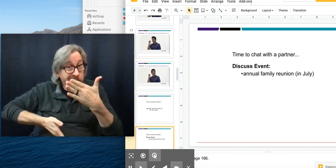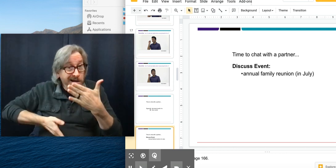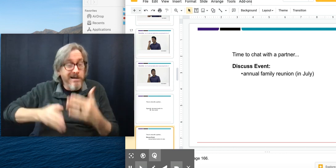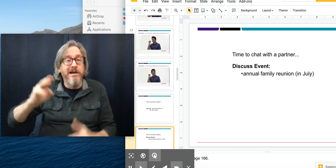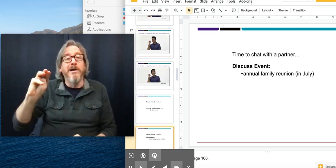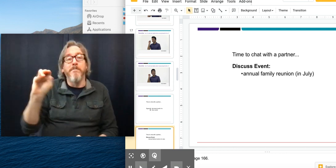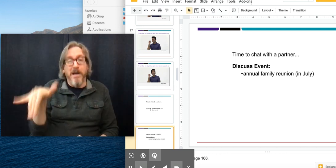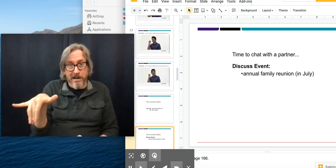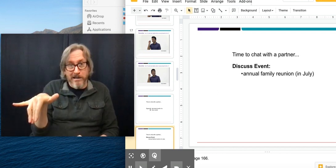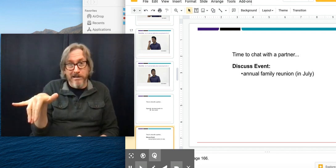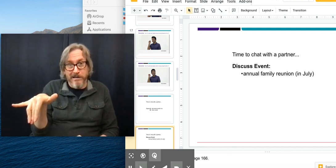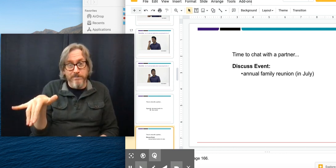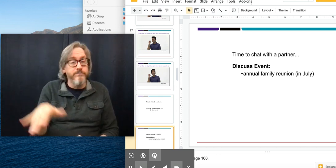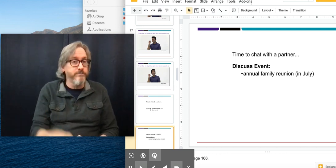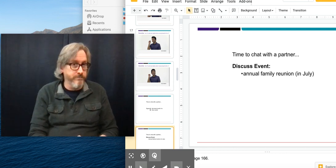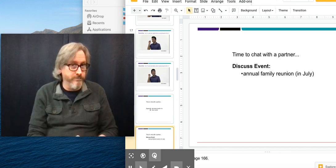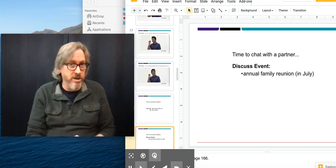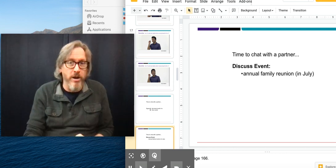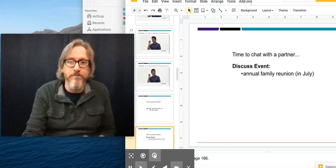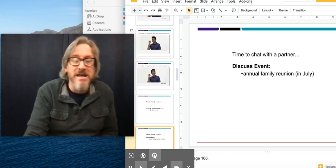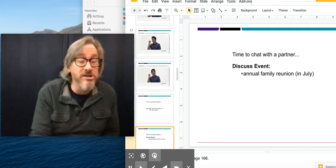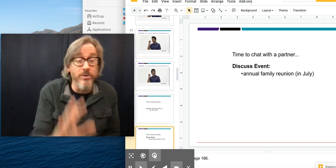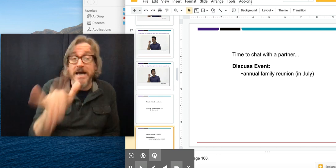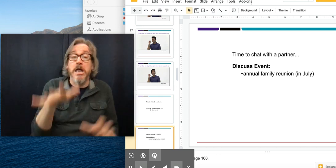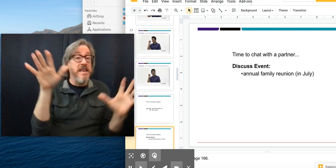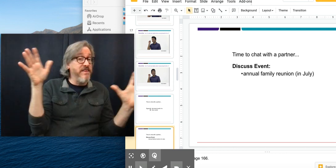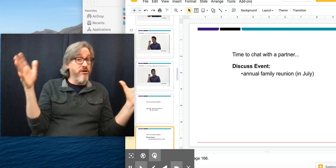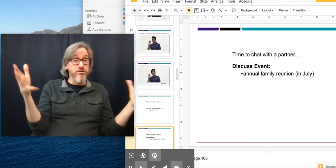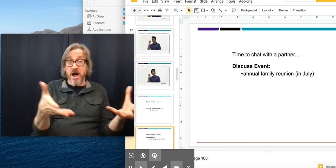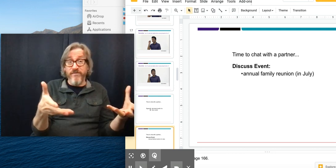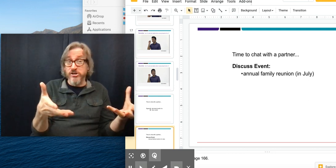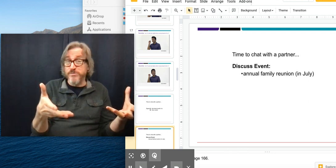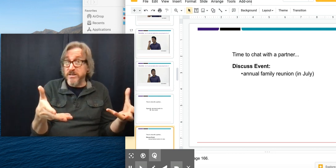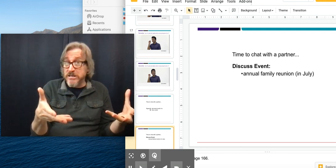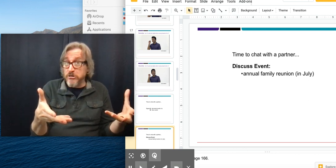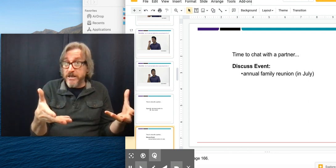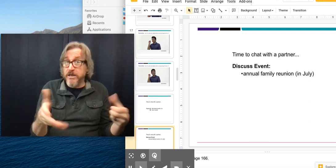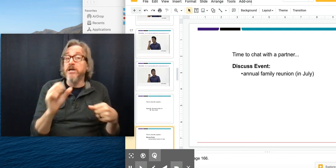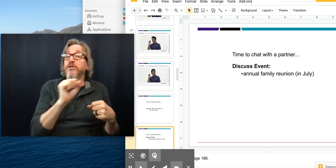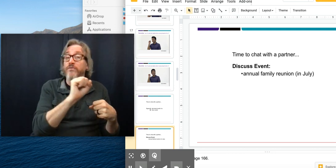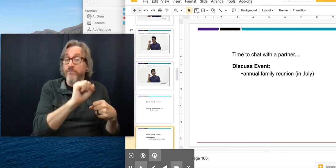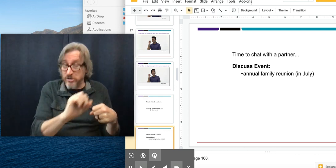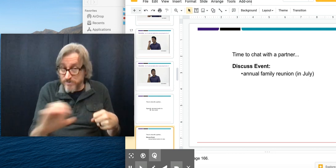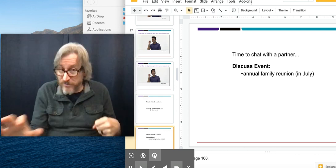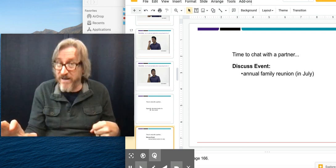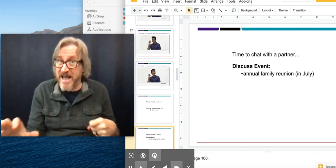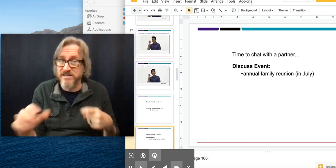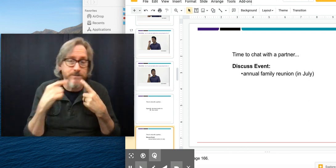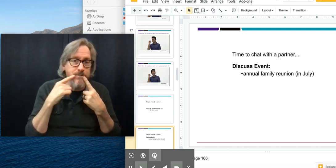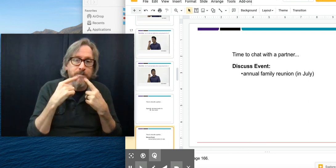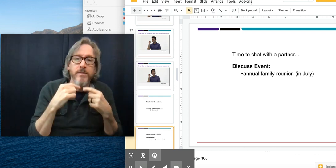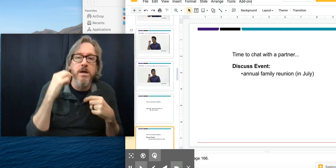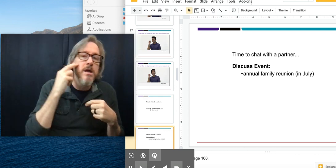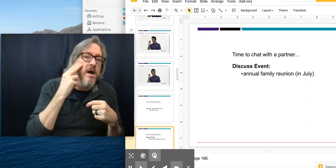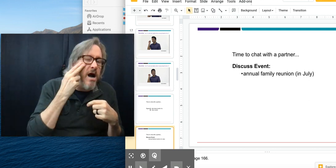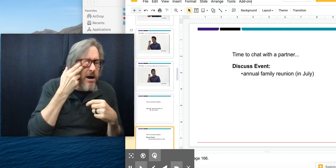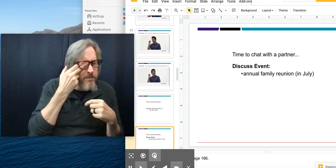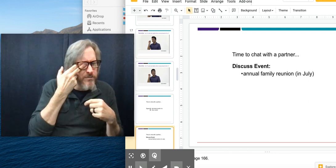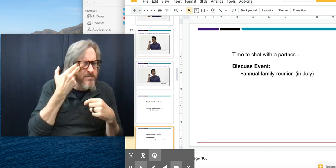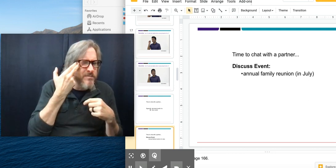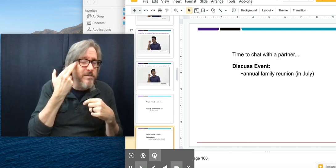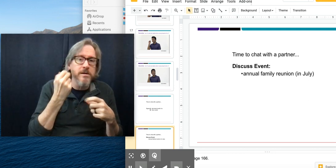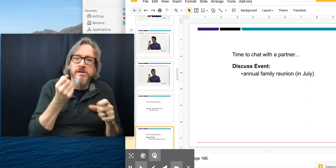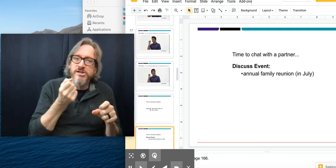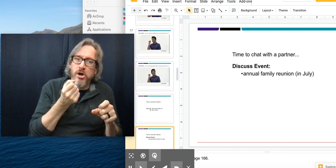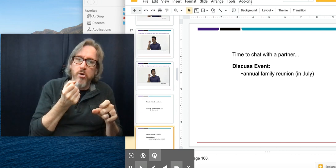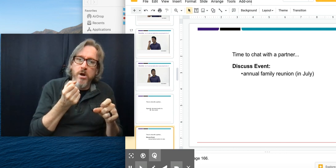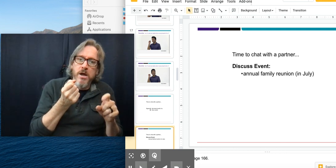okay okay so again they're not fingerspelled clearly their fingerspelled fast um so